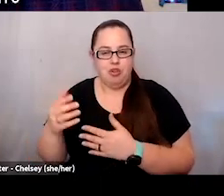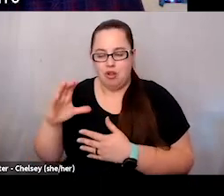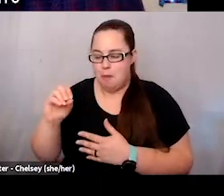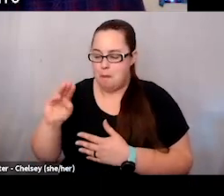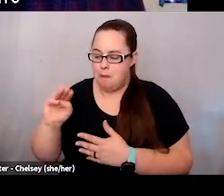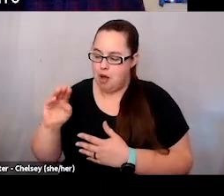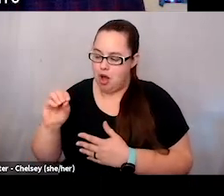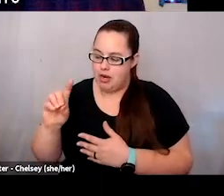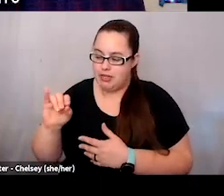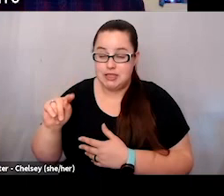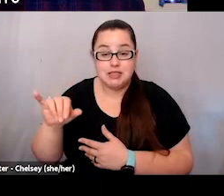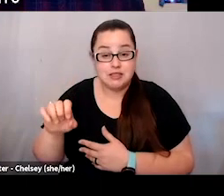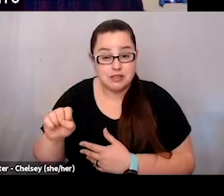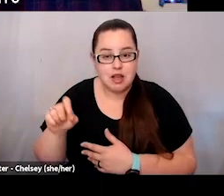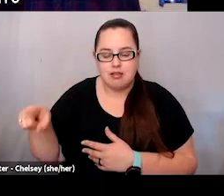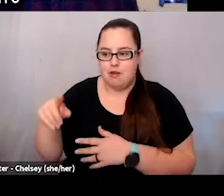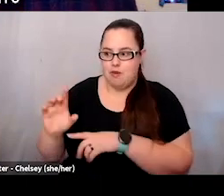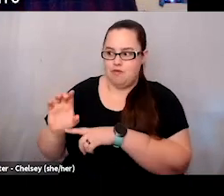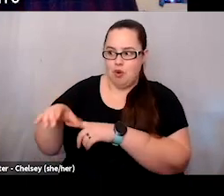were being forced to give up their traditional foods and they adopted these